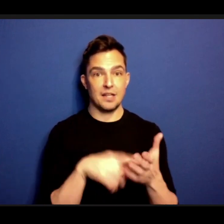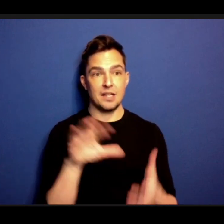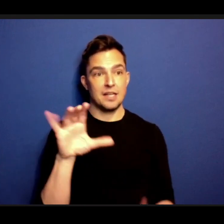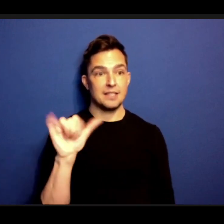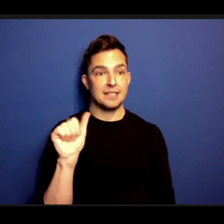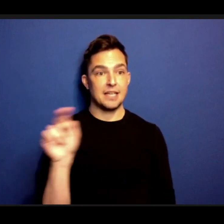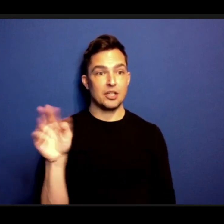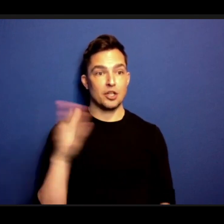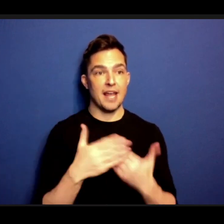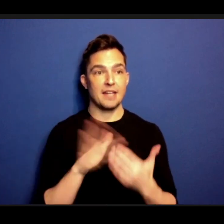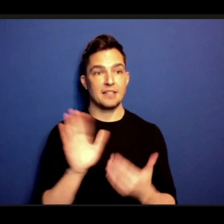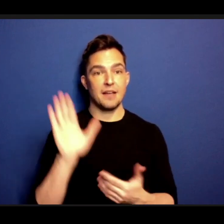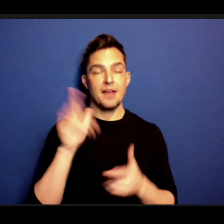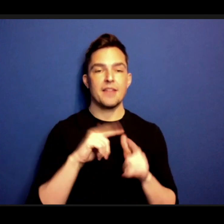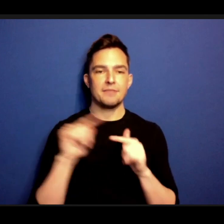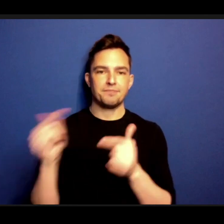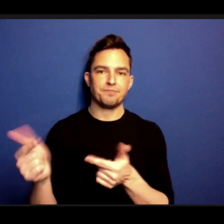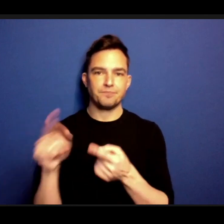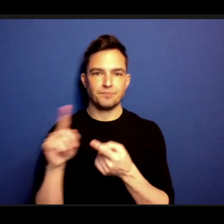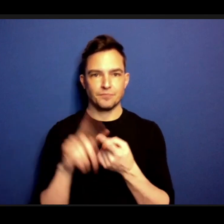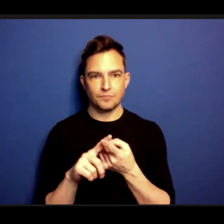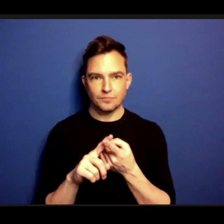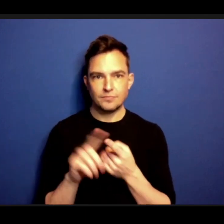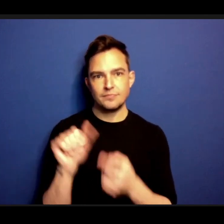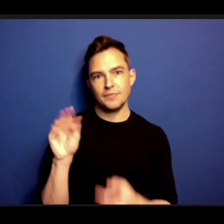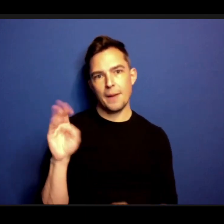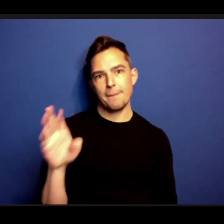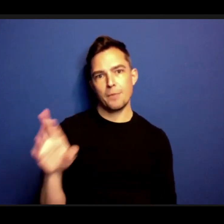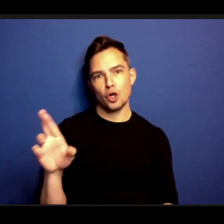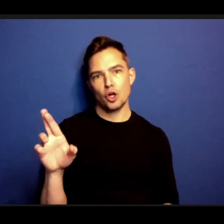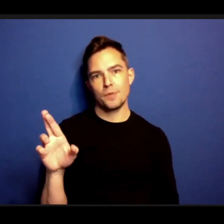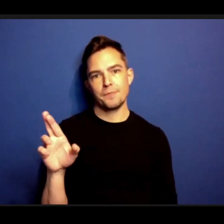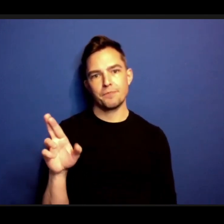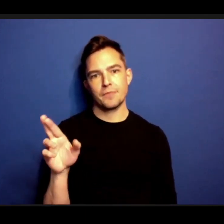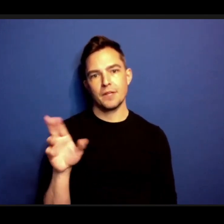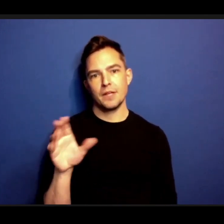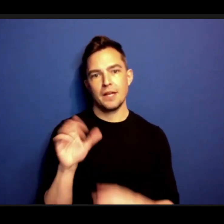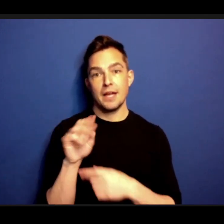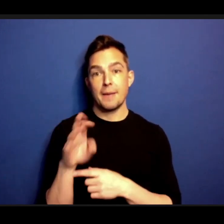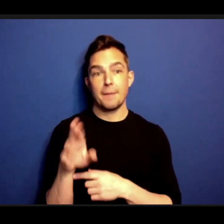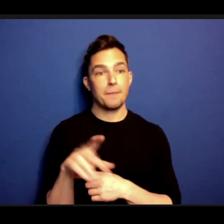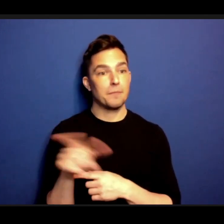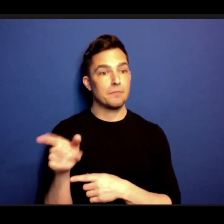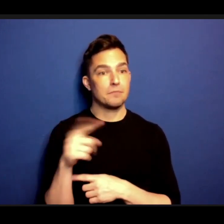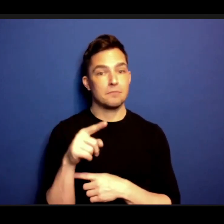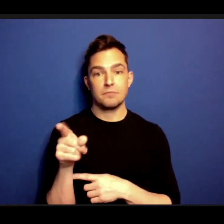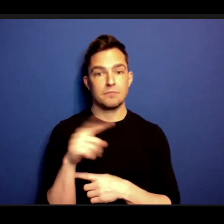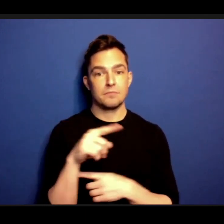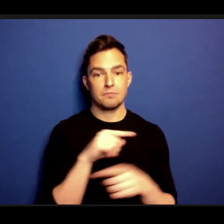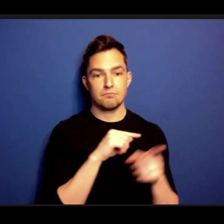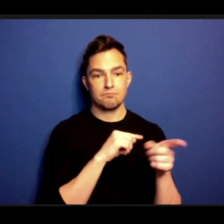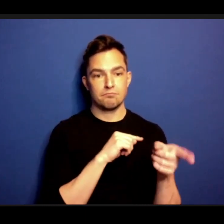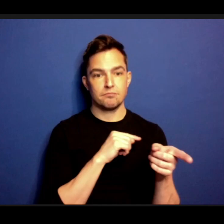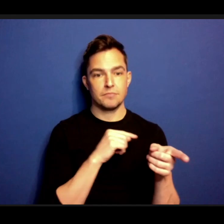go ahead and give it back again to Amber. Ciann, go ahead. I just wanted to to build on that and say